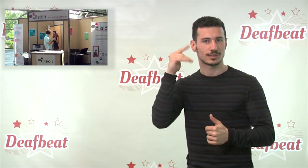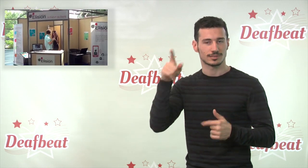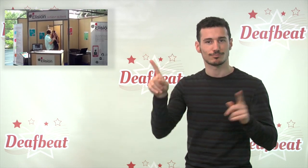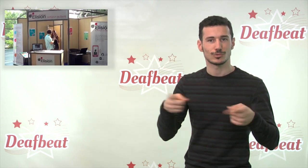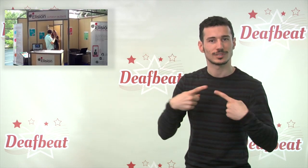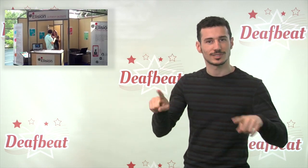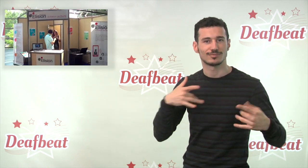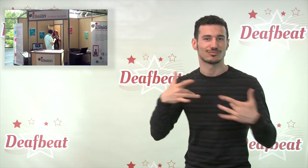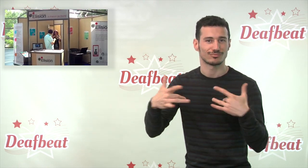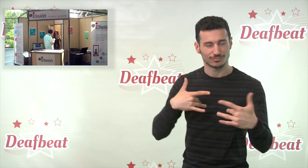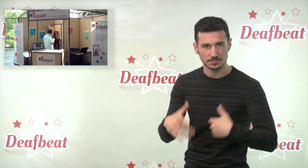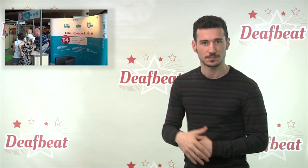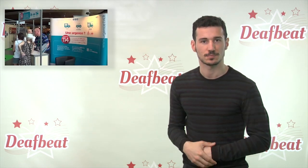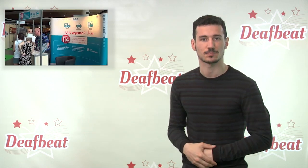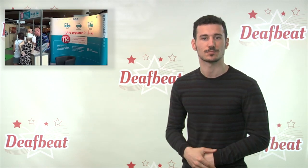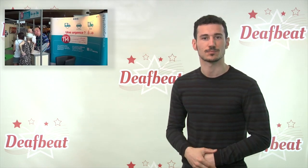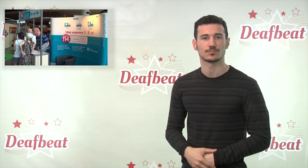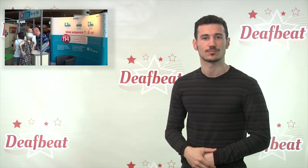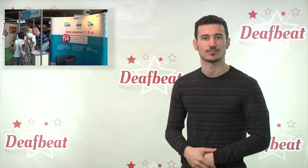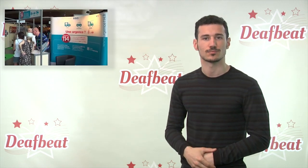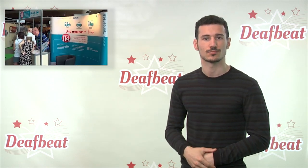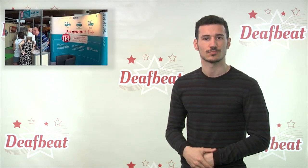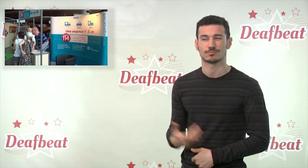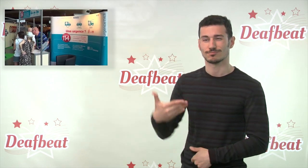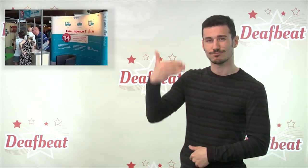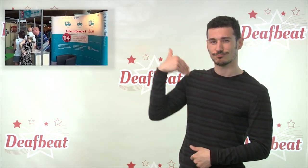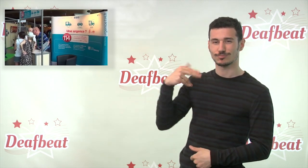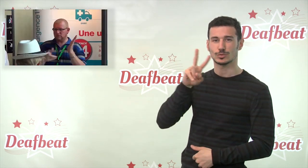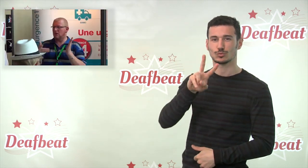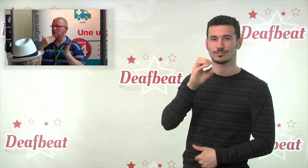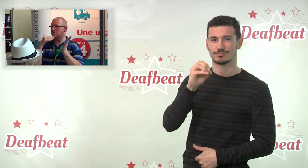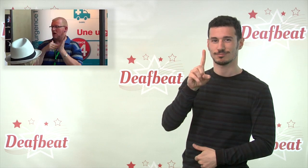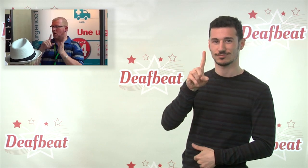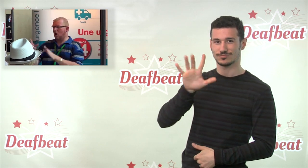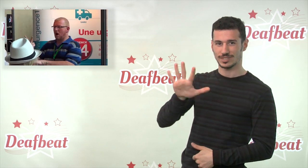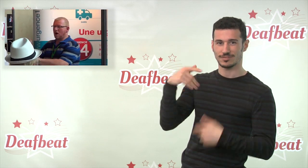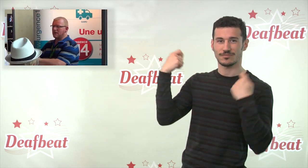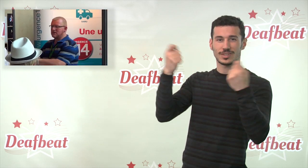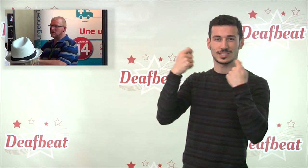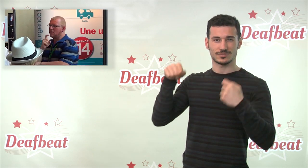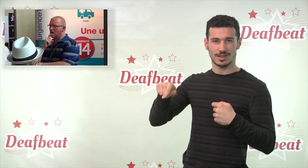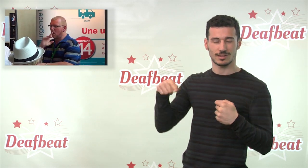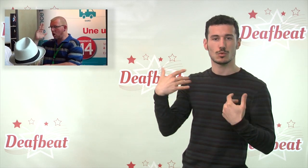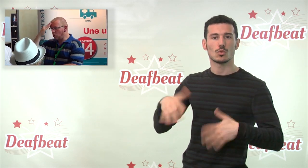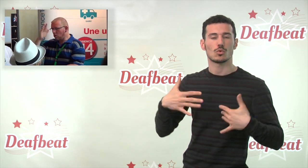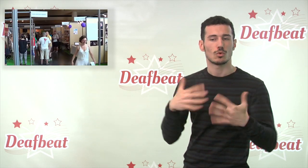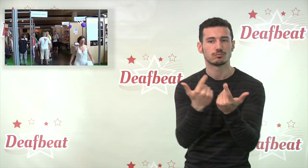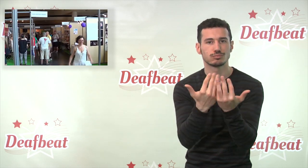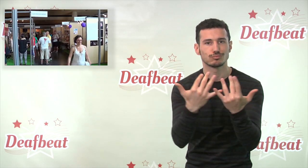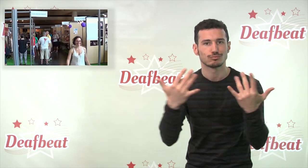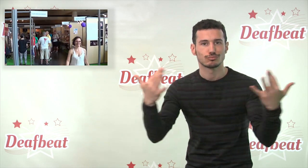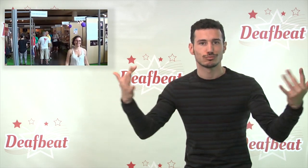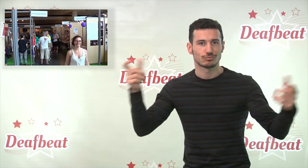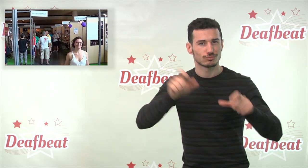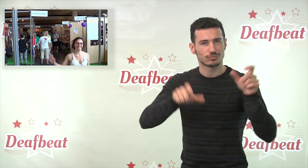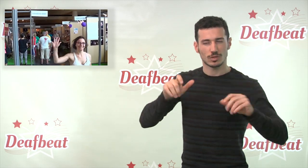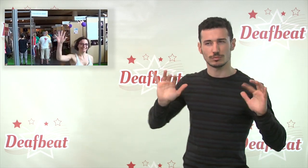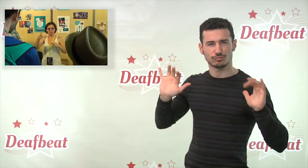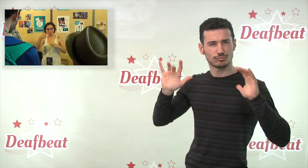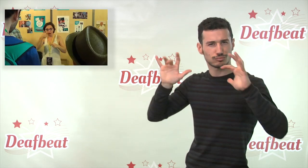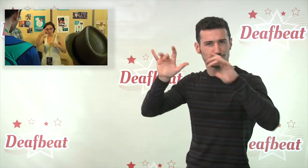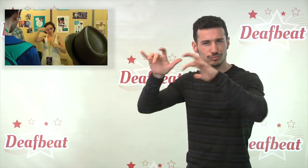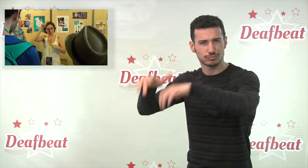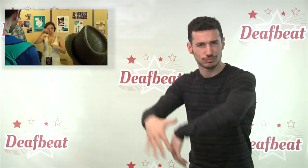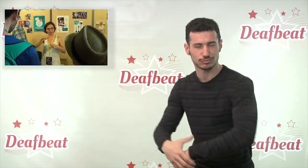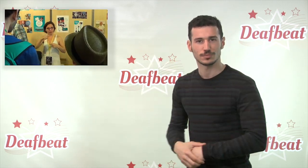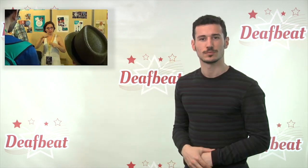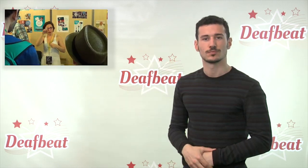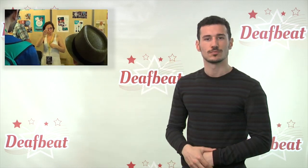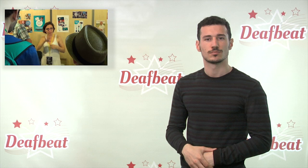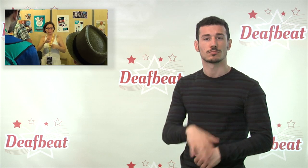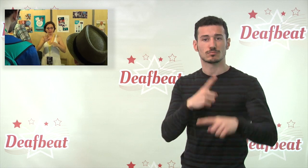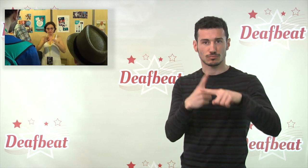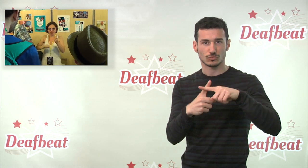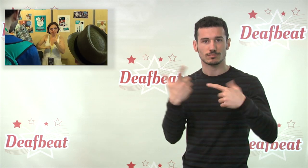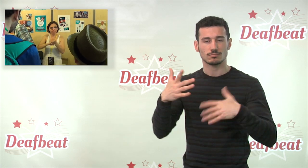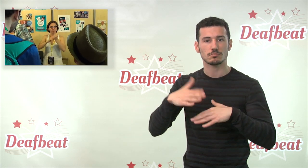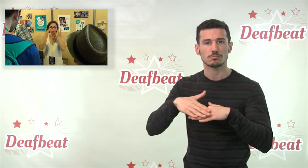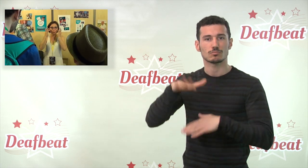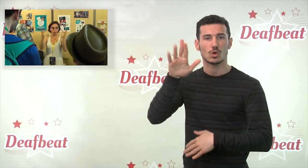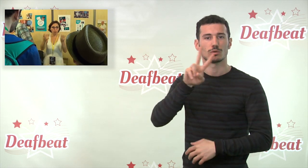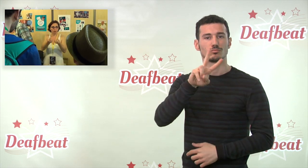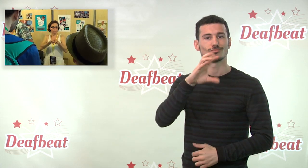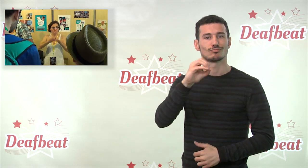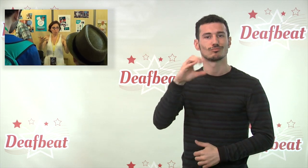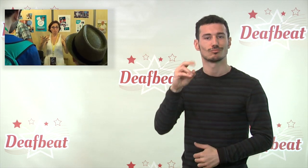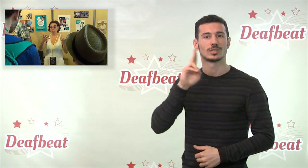hearing musicians. The last festival in 2015 drew thousands of visitors and had over two hundred